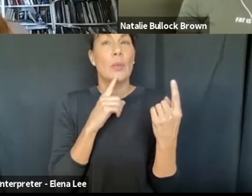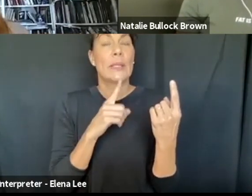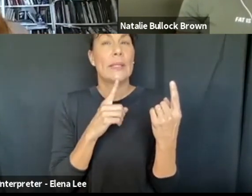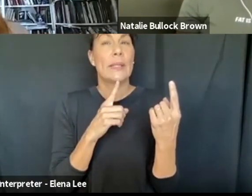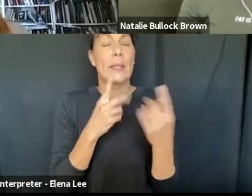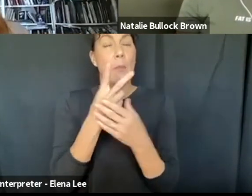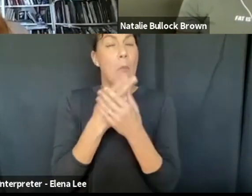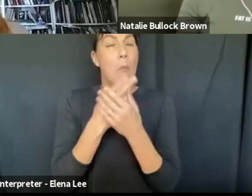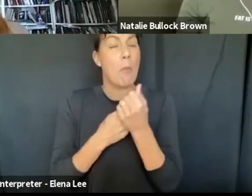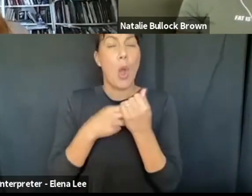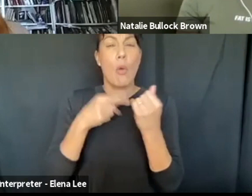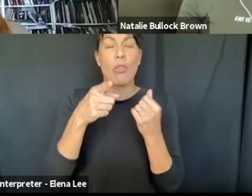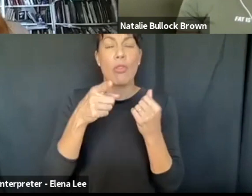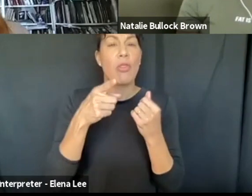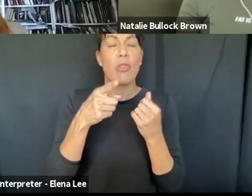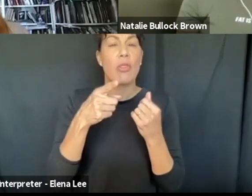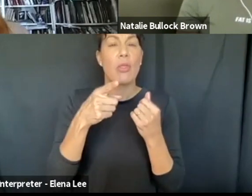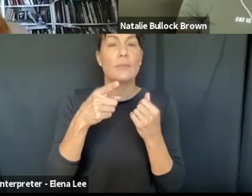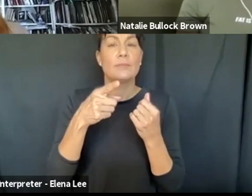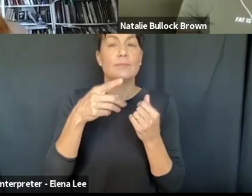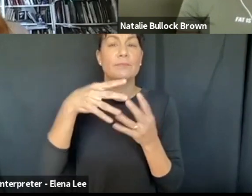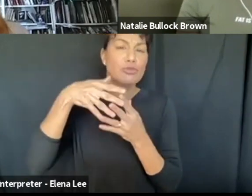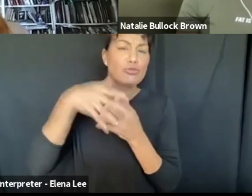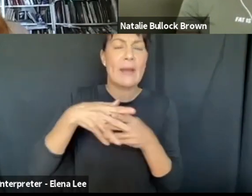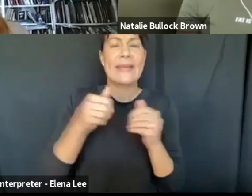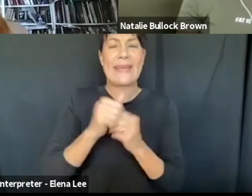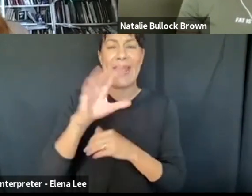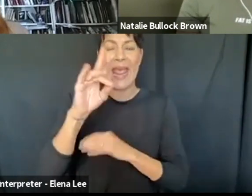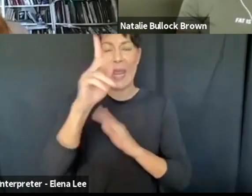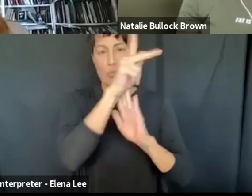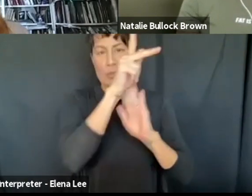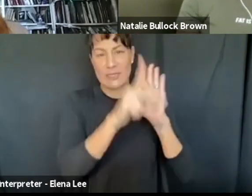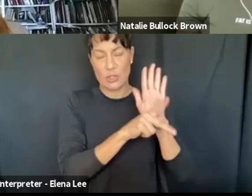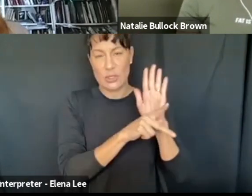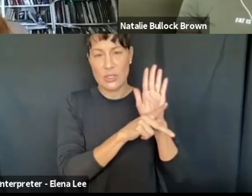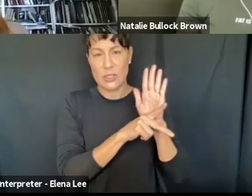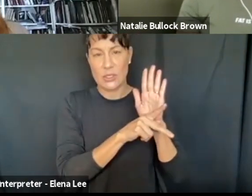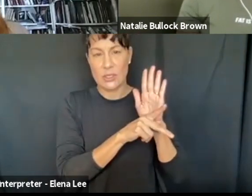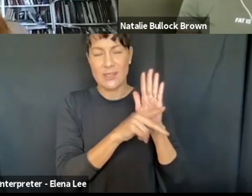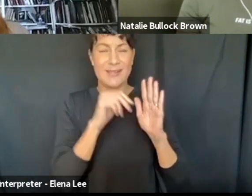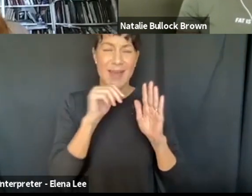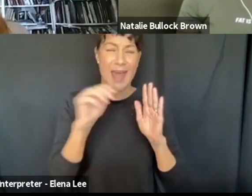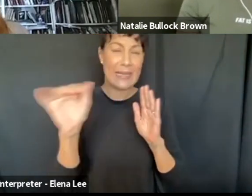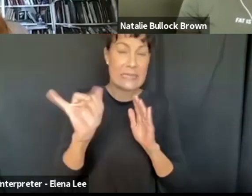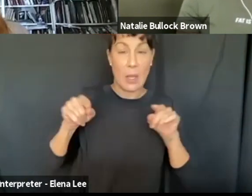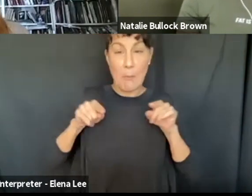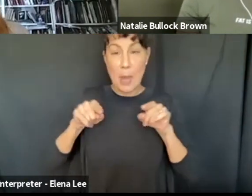in like eight principles. They don't exactly parallel each other, but I think there's a lot of commonalities.